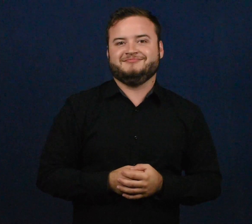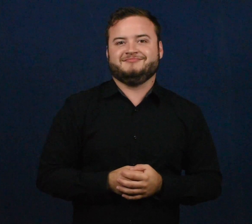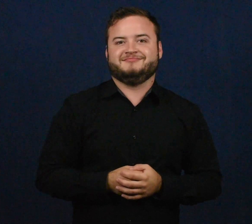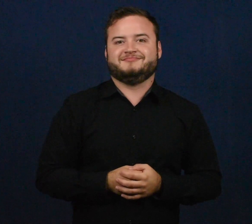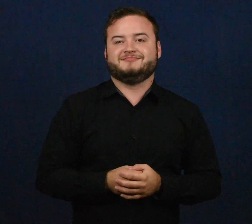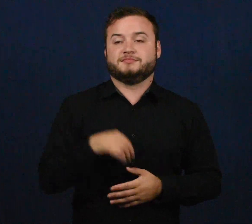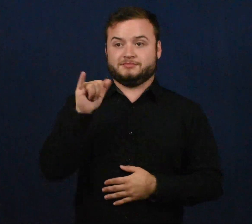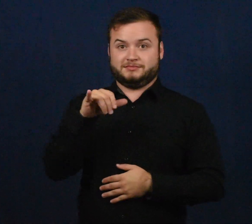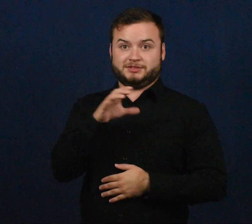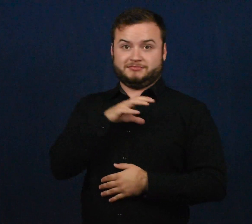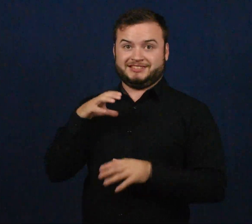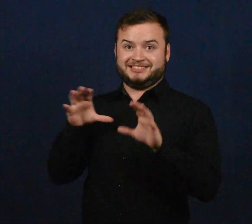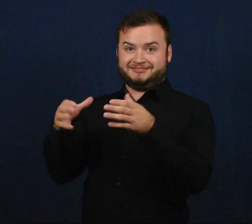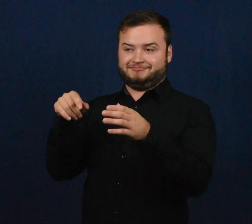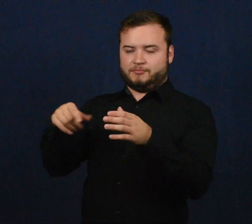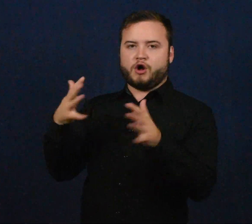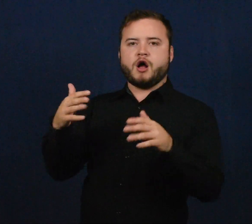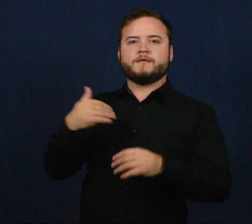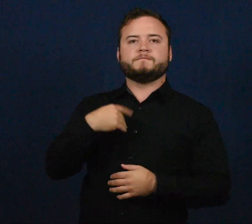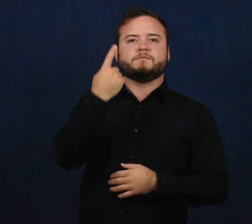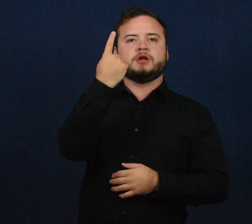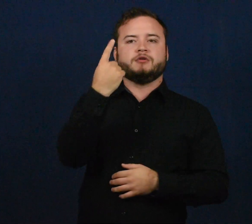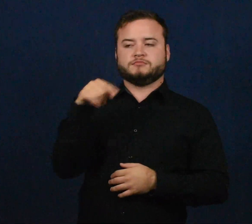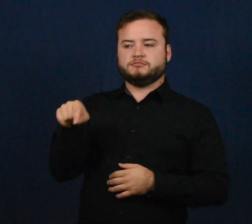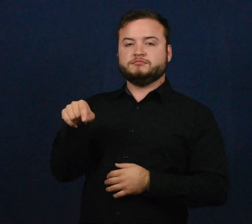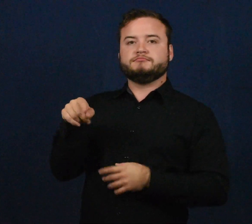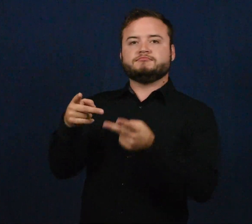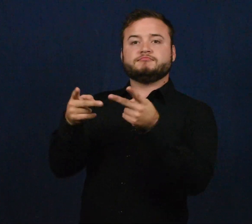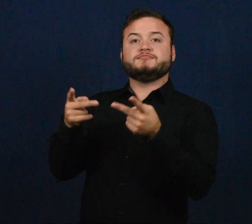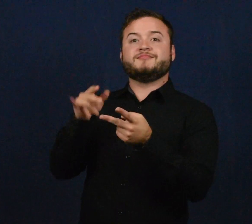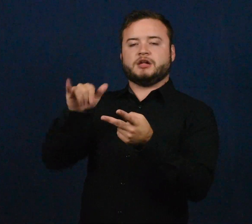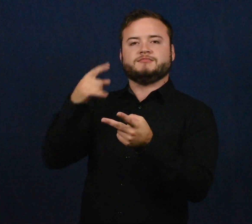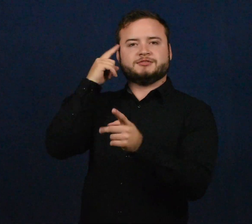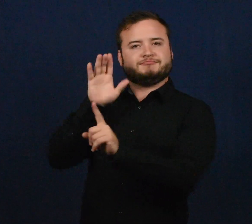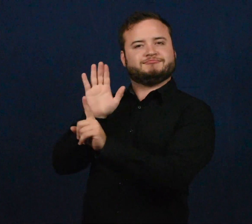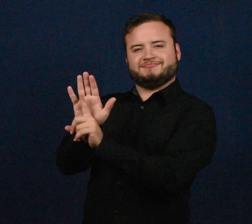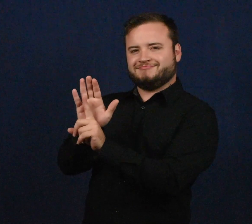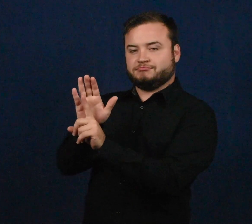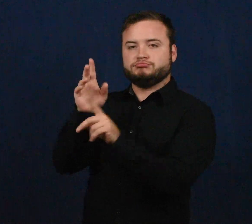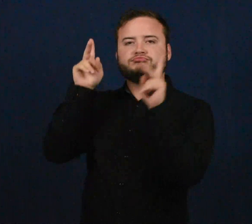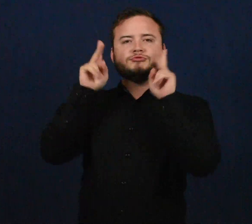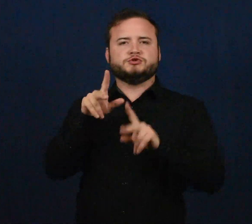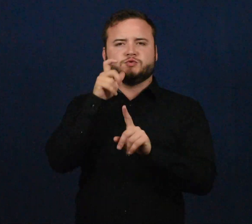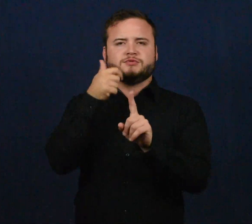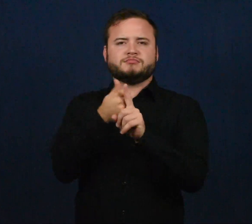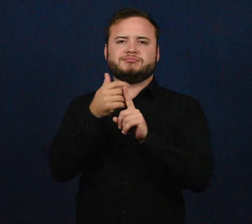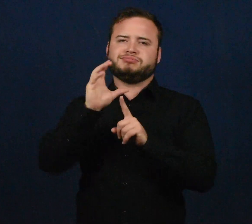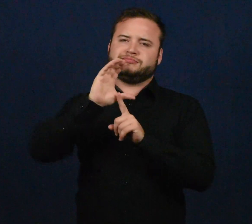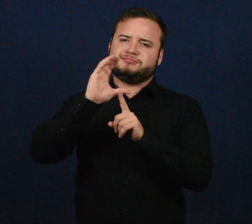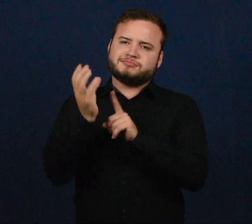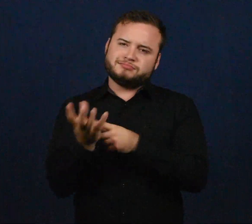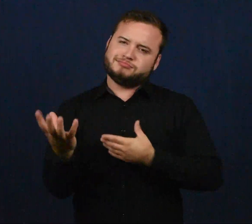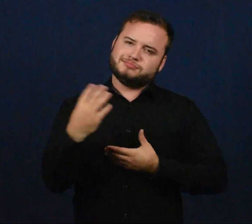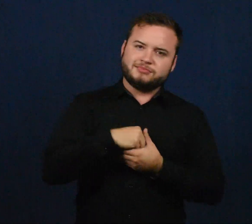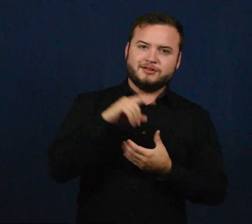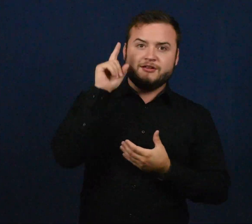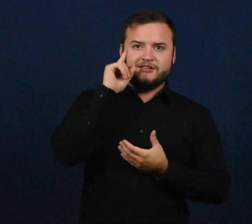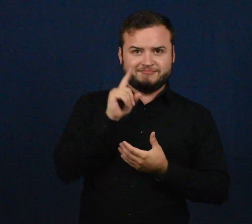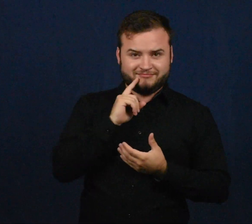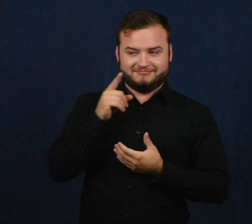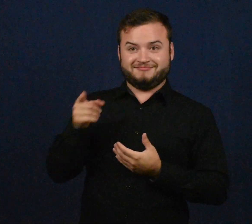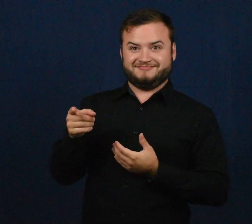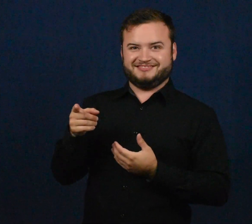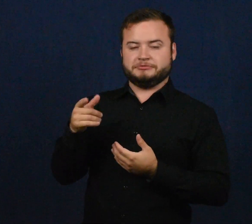There is already a seat for a culturally Deaf person,